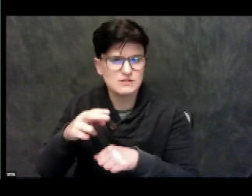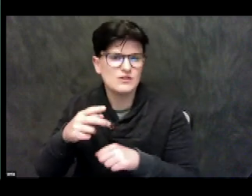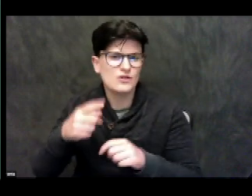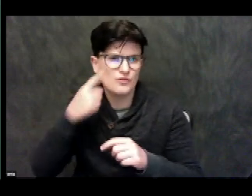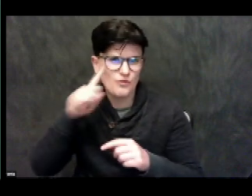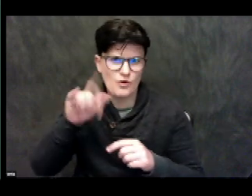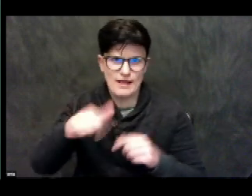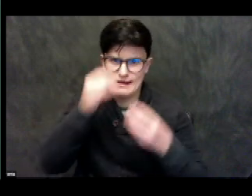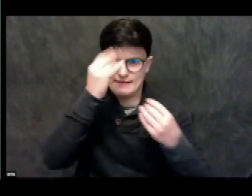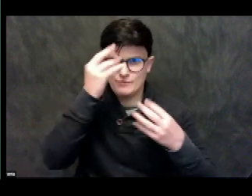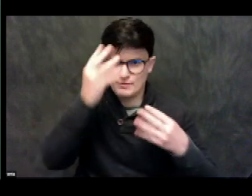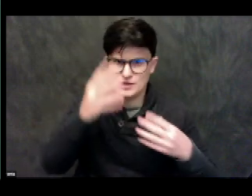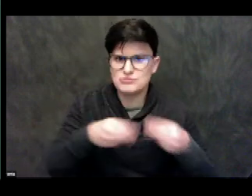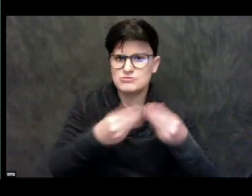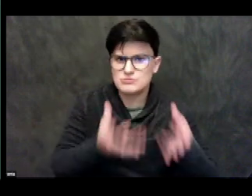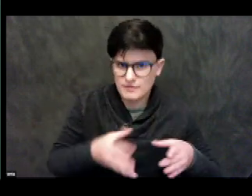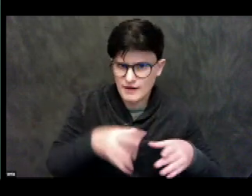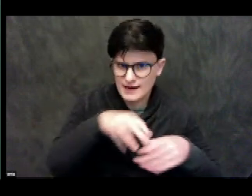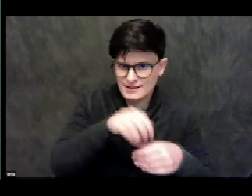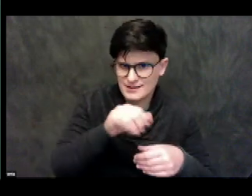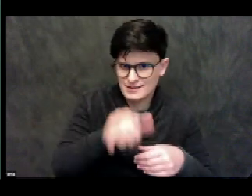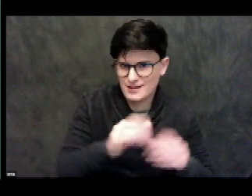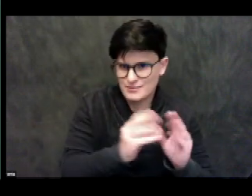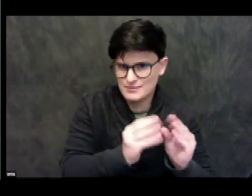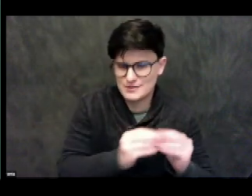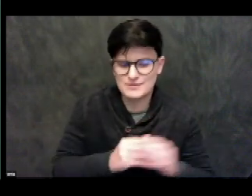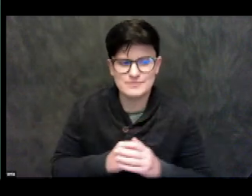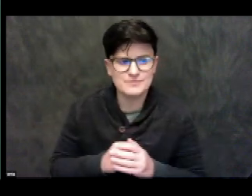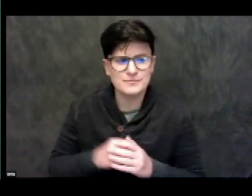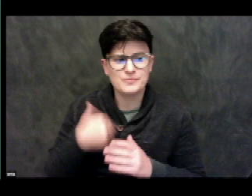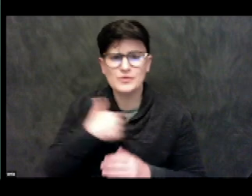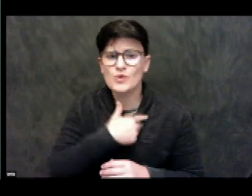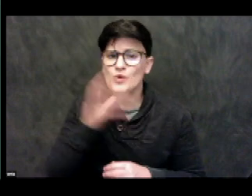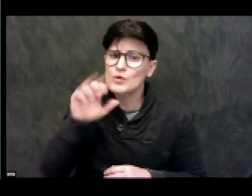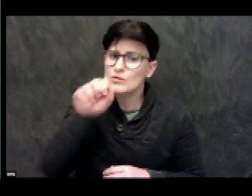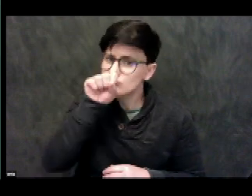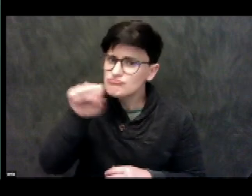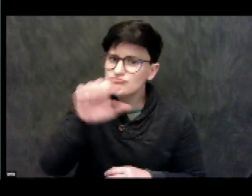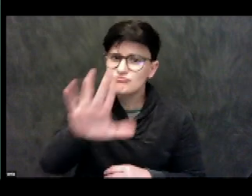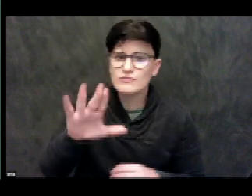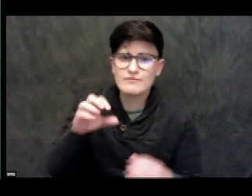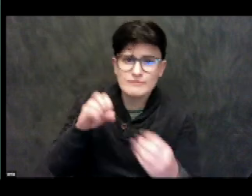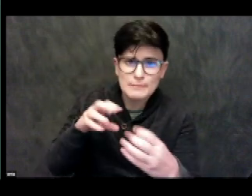We would really love your feedback. There will be a feedback form,